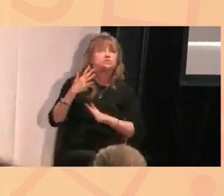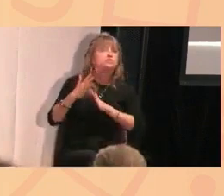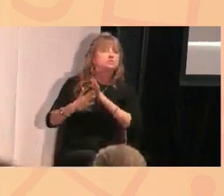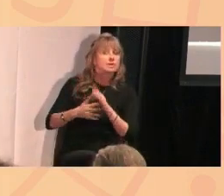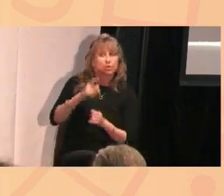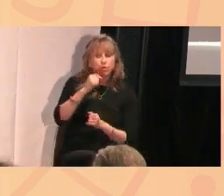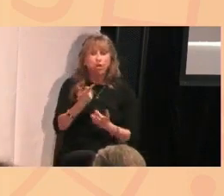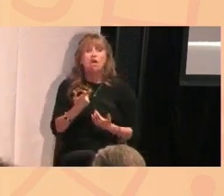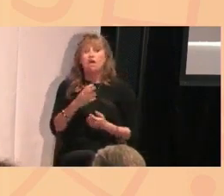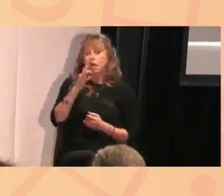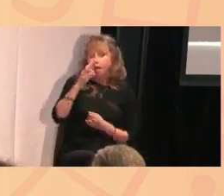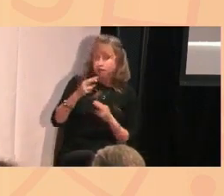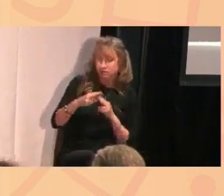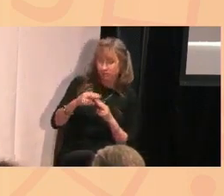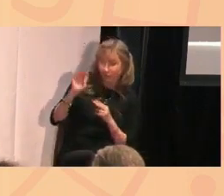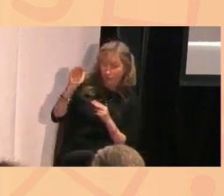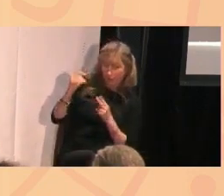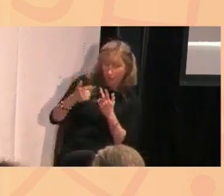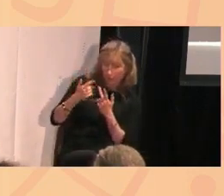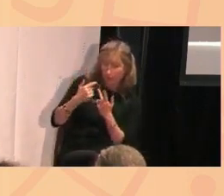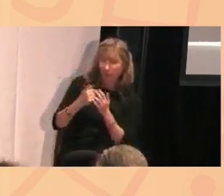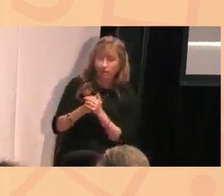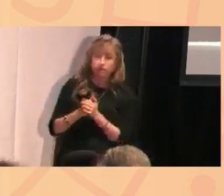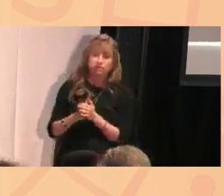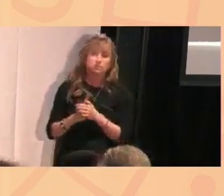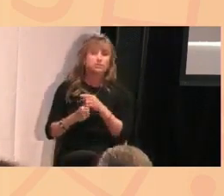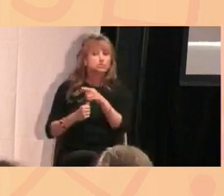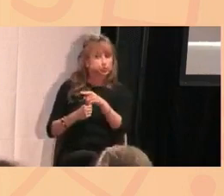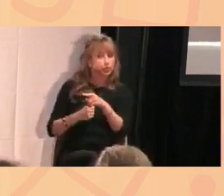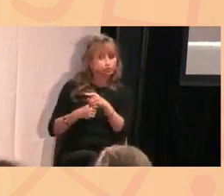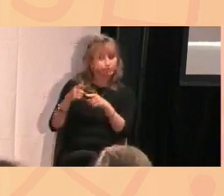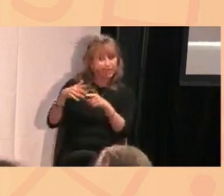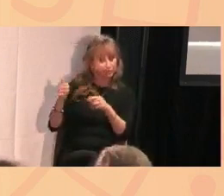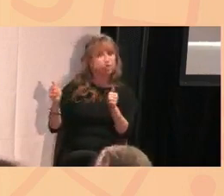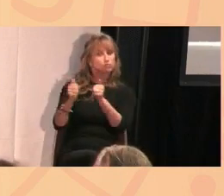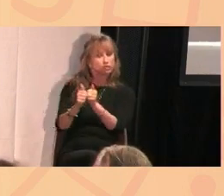Then by asking for such a small price, etcetera,